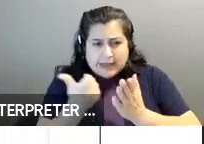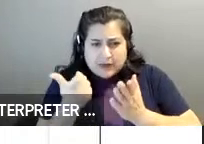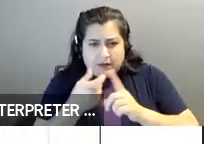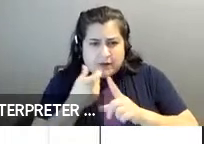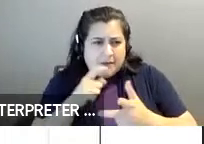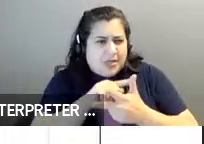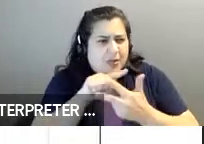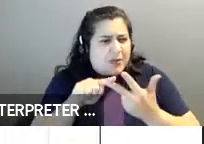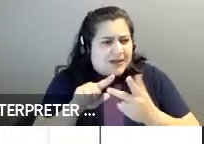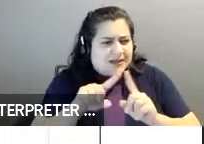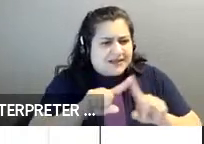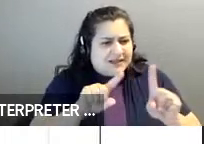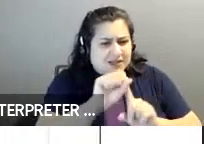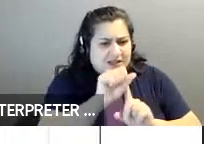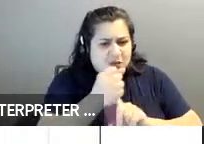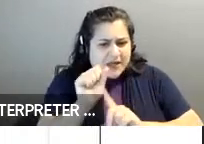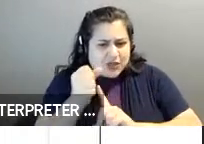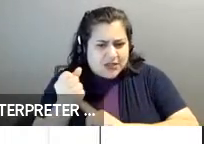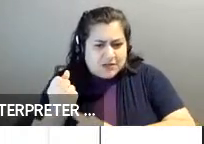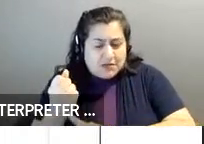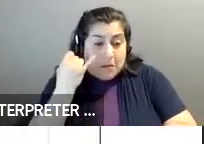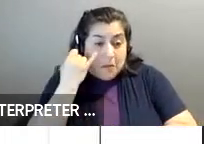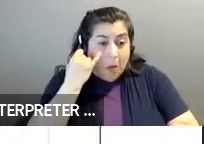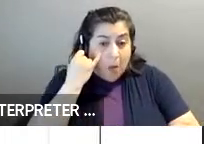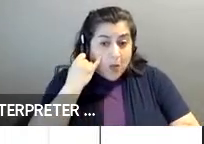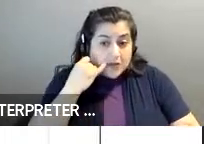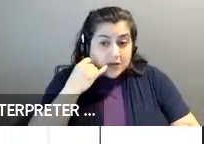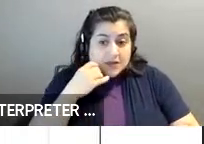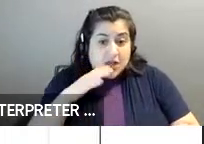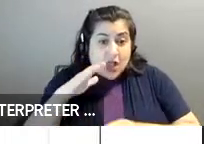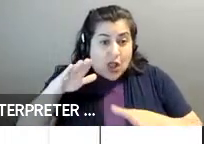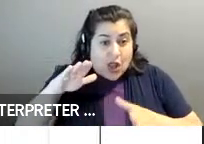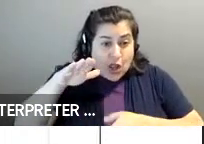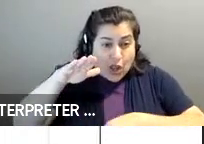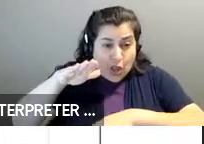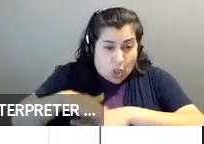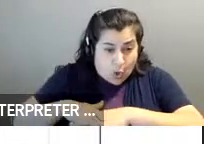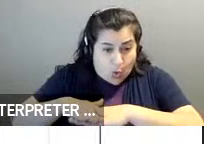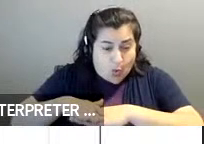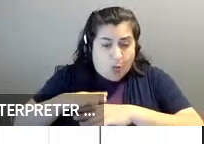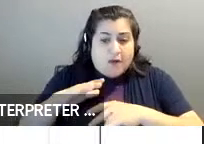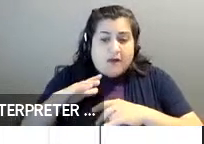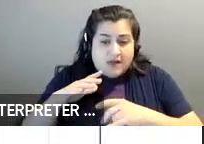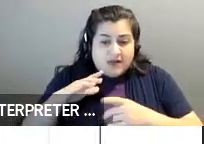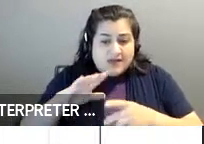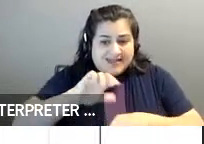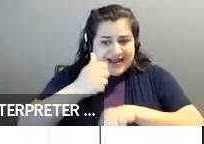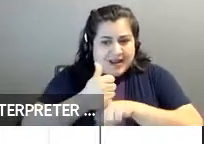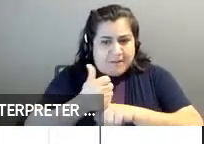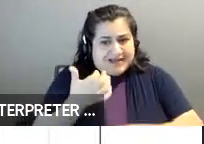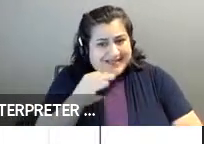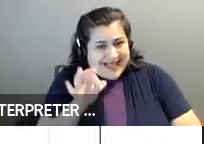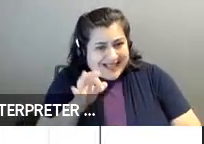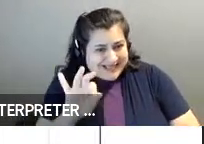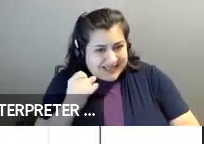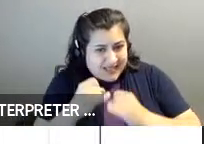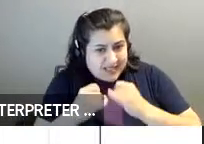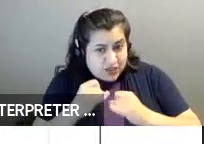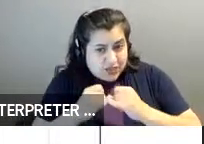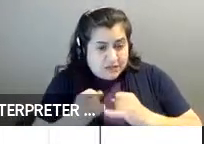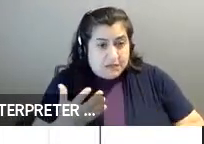If our lower seat, transfer seat height were set at 19 inches, with our original proportions